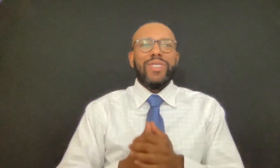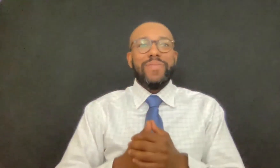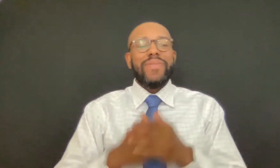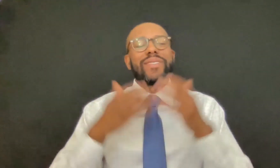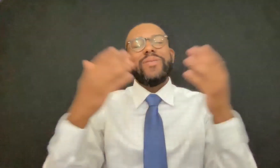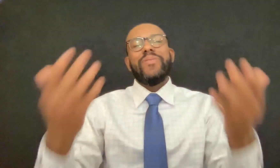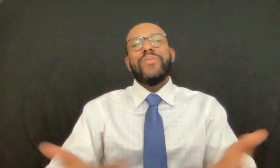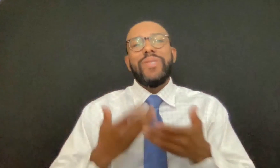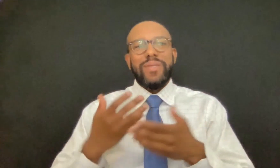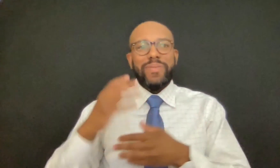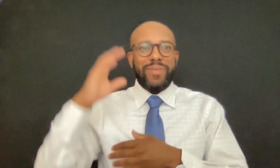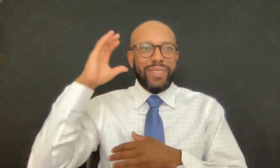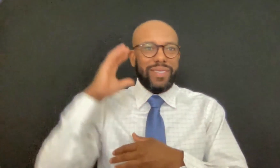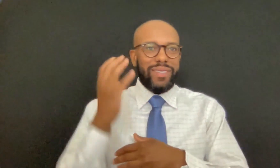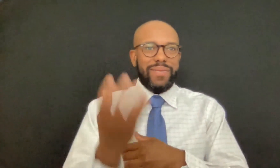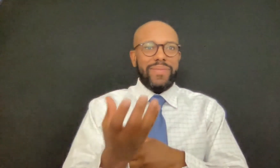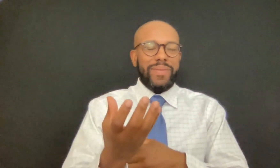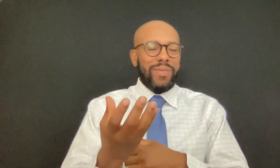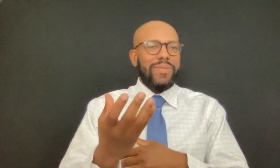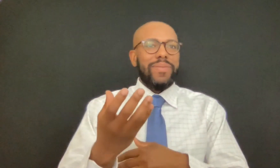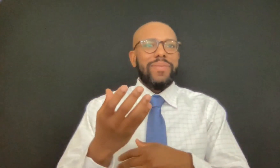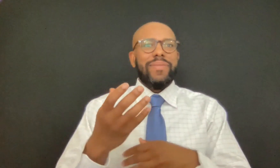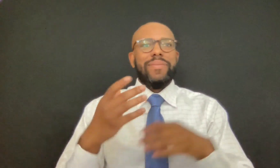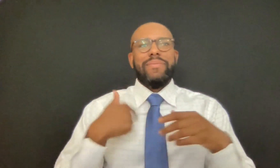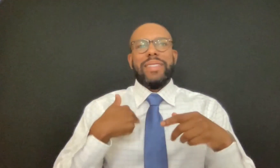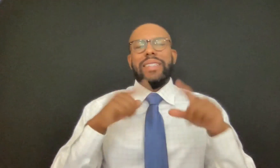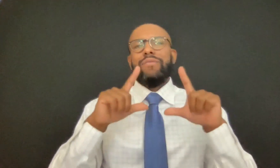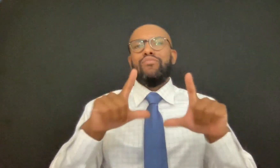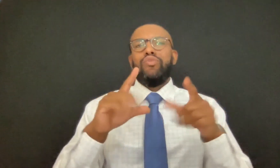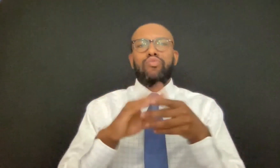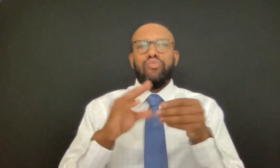Hello everybody I m good You good?